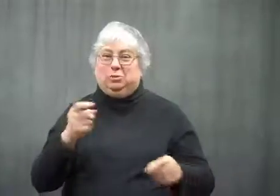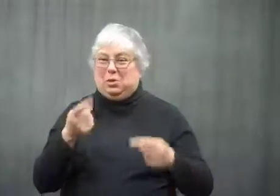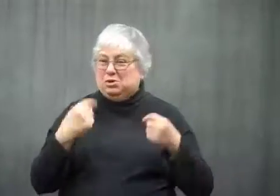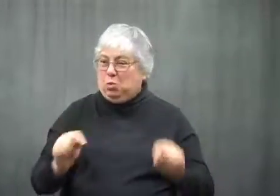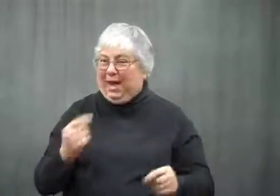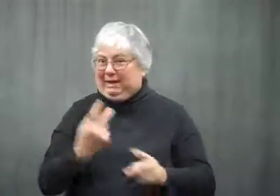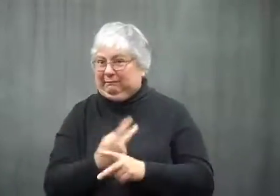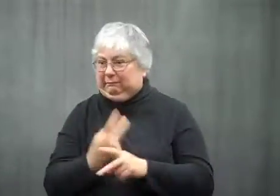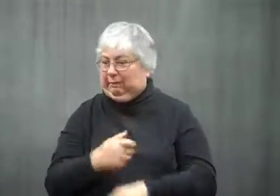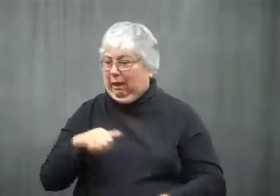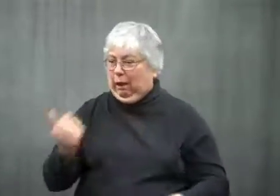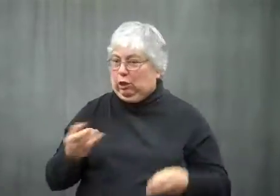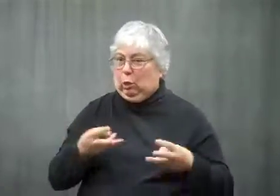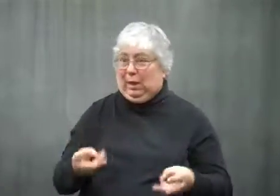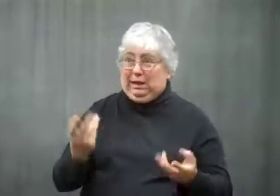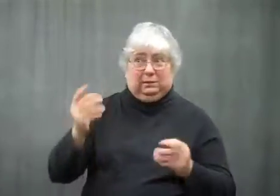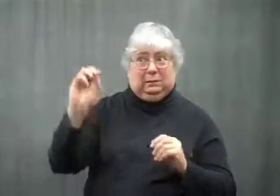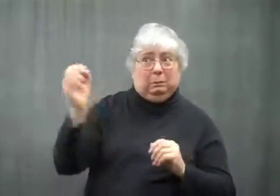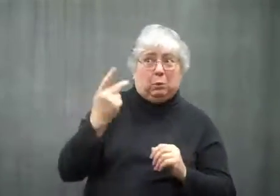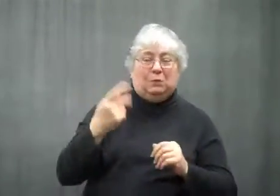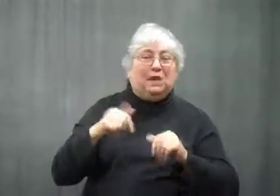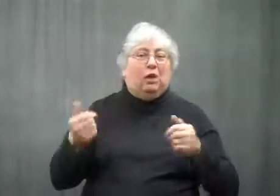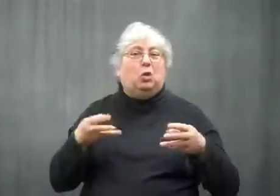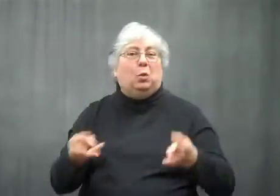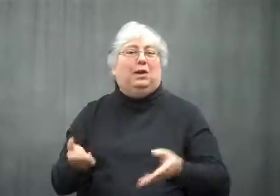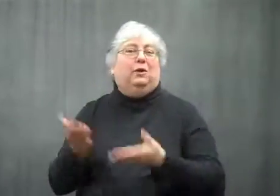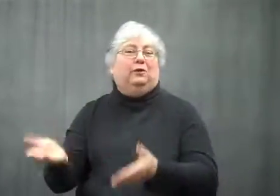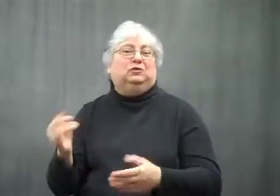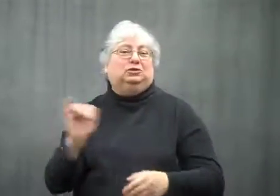They are trying to get approved for an alternative way of offering insurance.